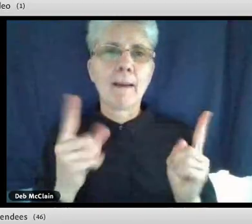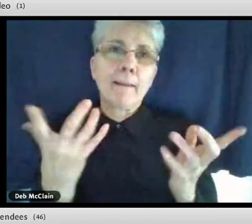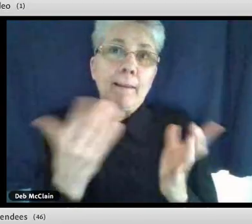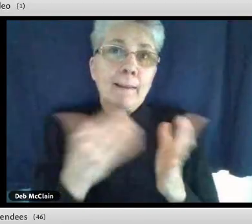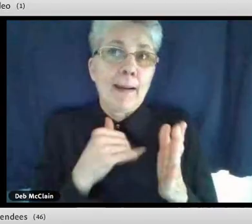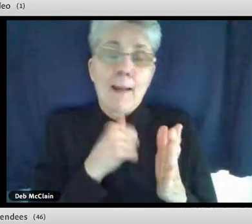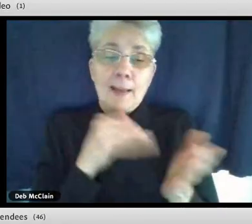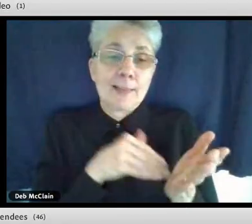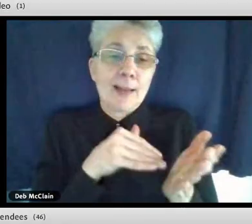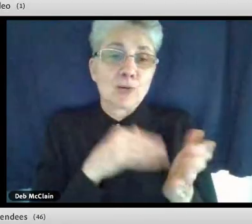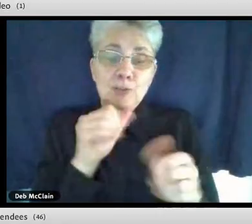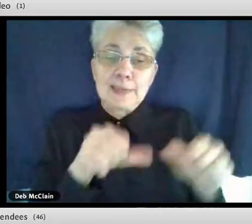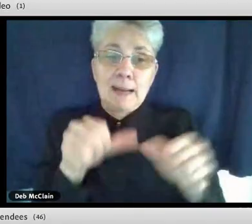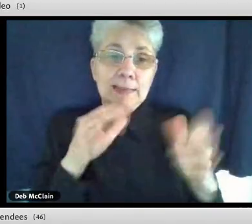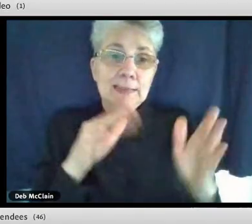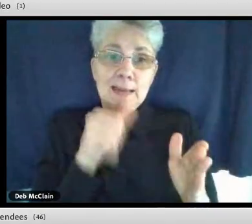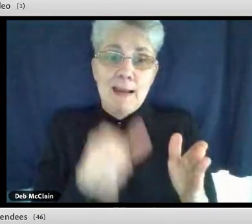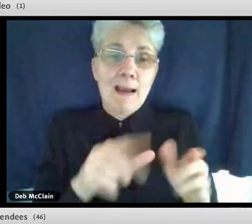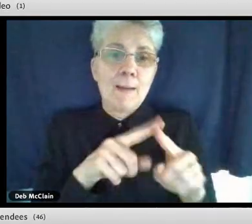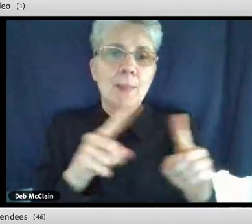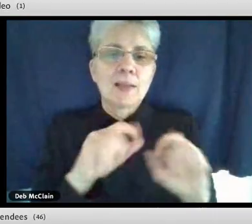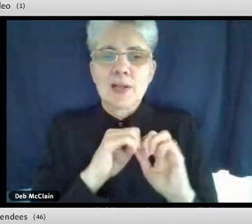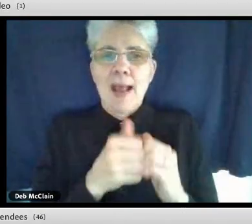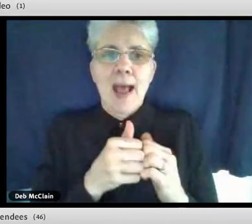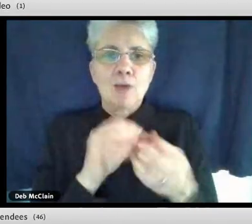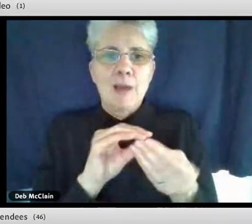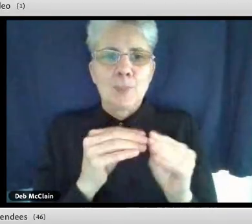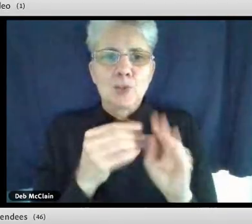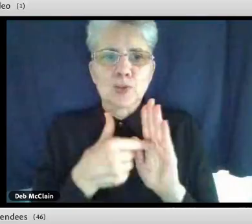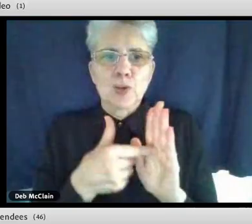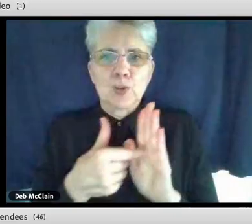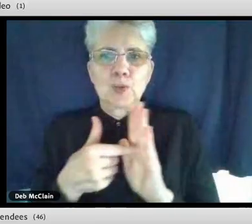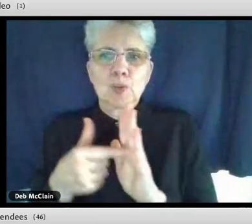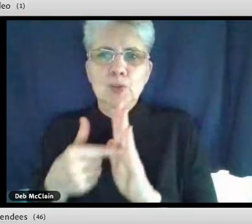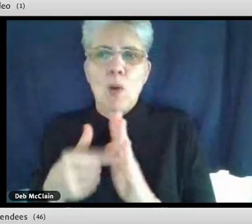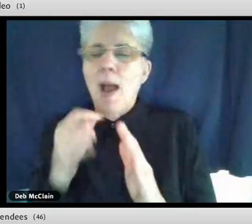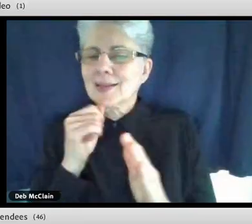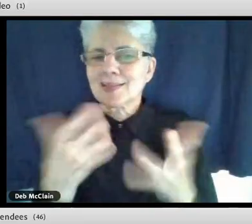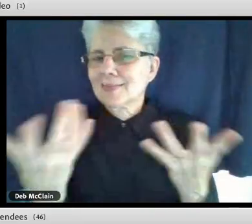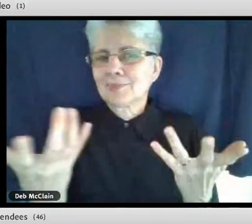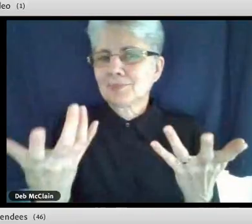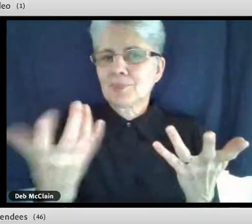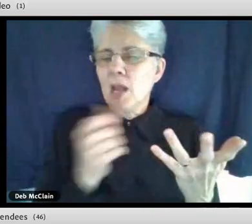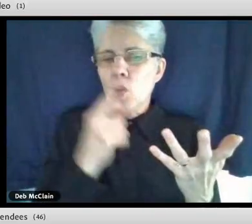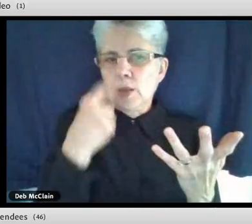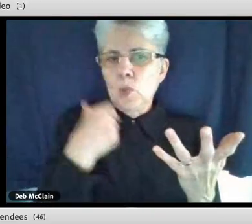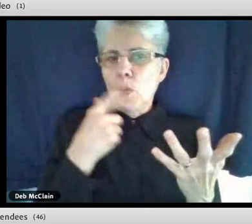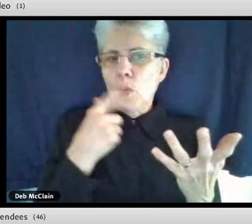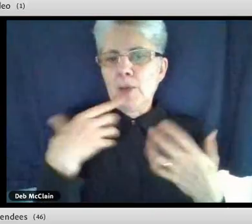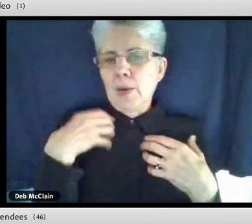I just don't think we're going to be recovered by then. Now, I'm going to do this on April 30th so you can see if I was wrong,